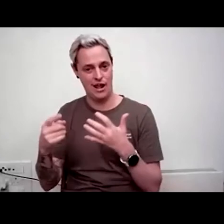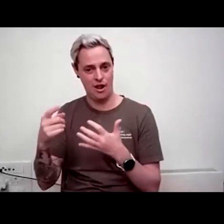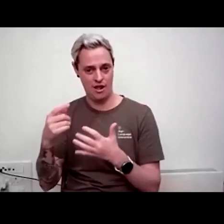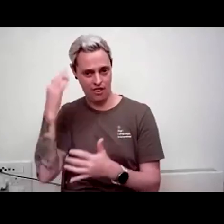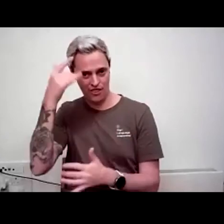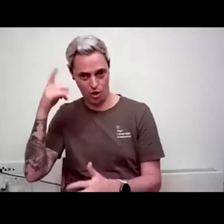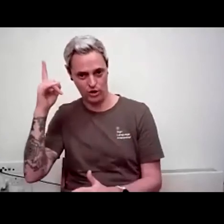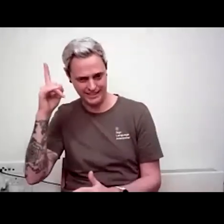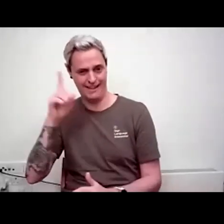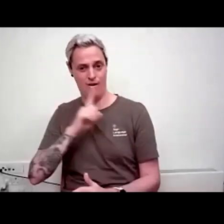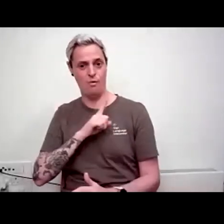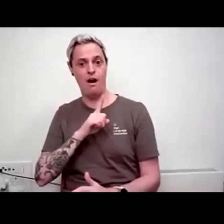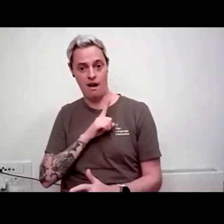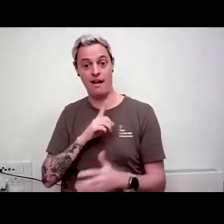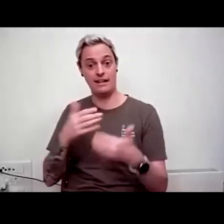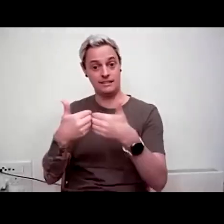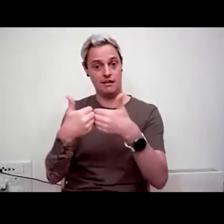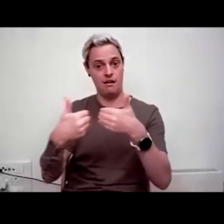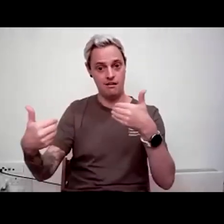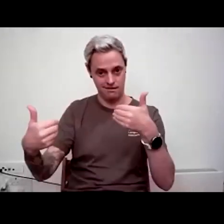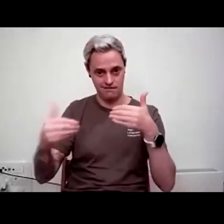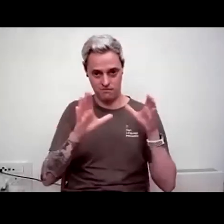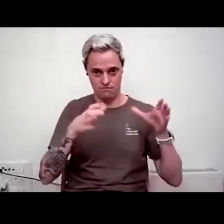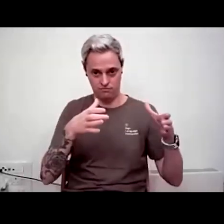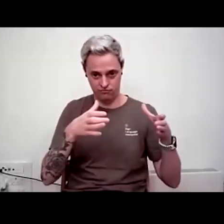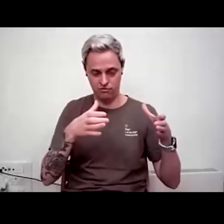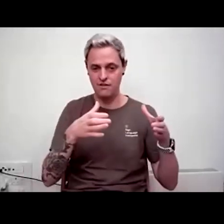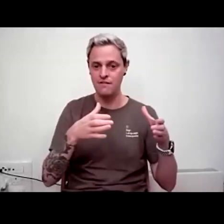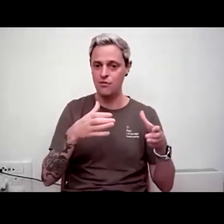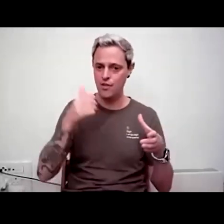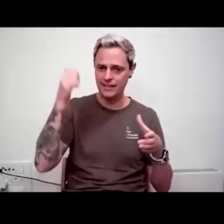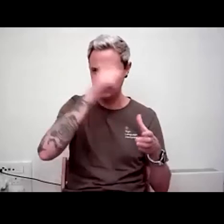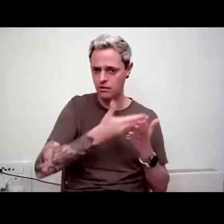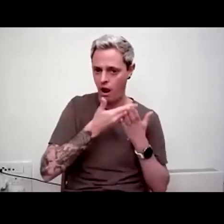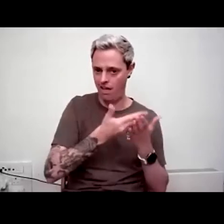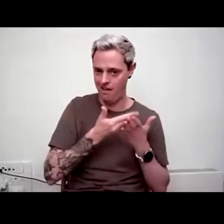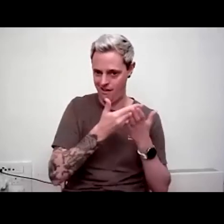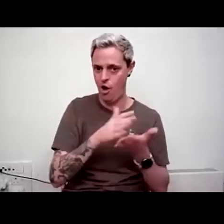because it is out of this scholarly context that the autism about,